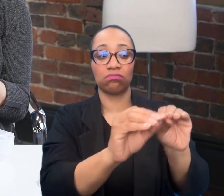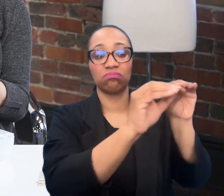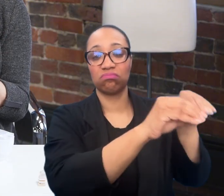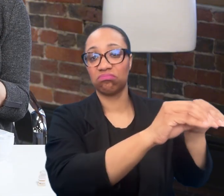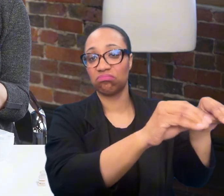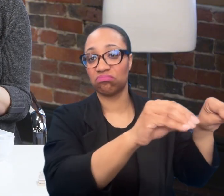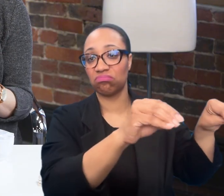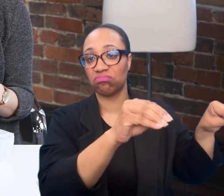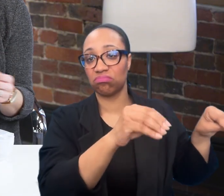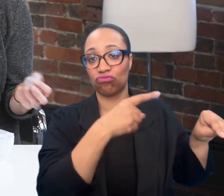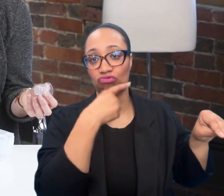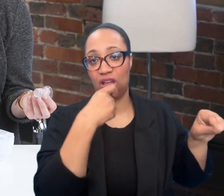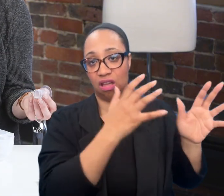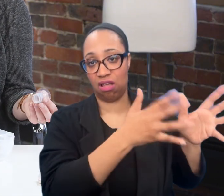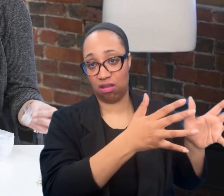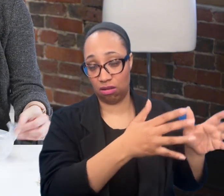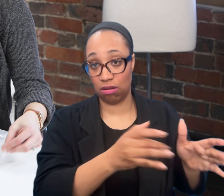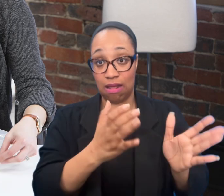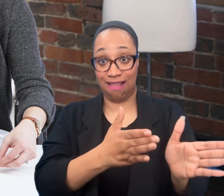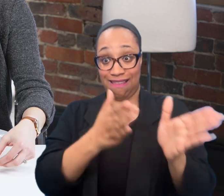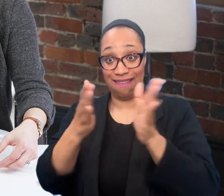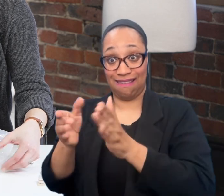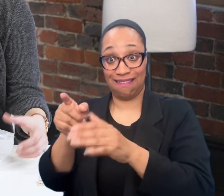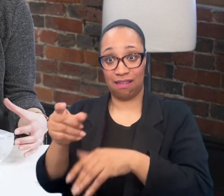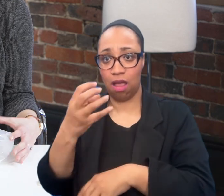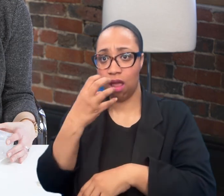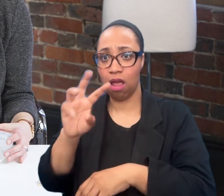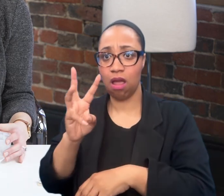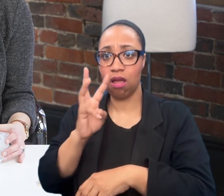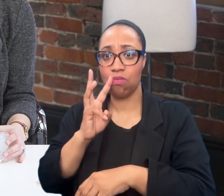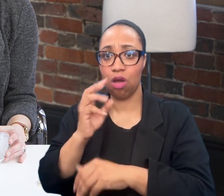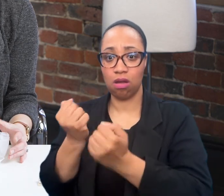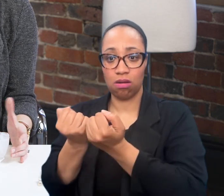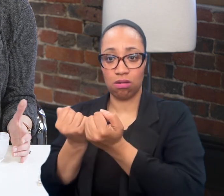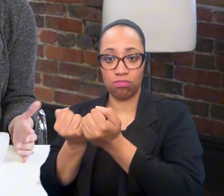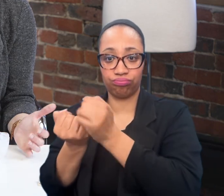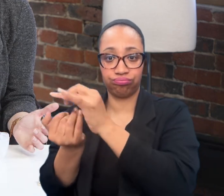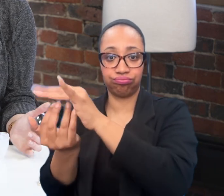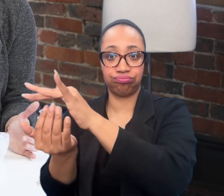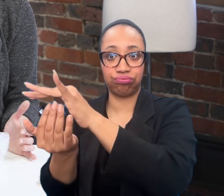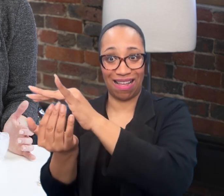will air dry the other thing that is recommended for this pump is to to sanitize it at least once